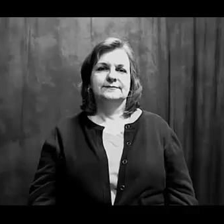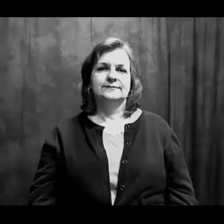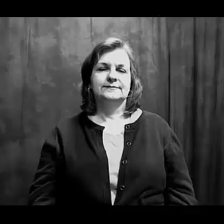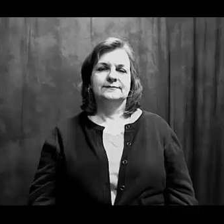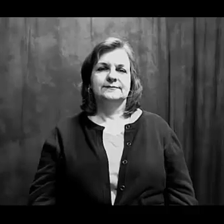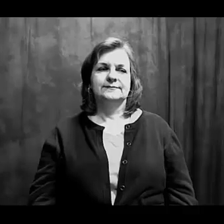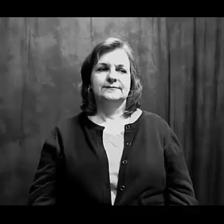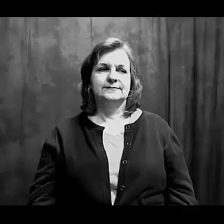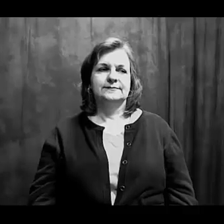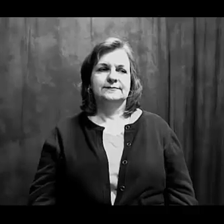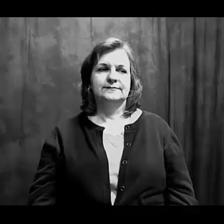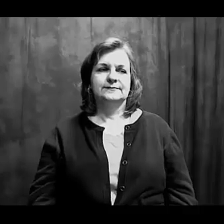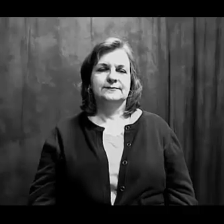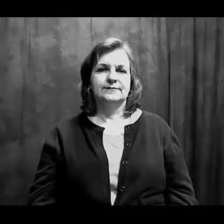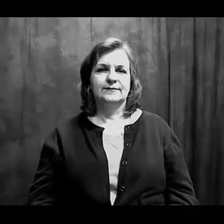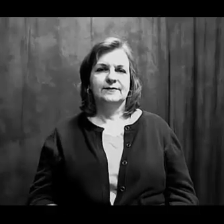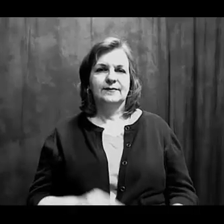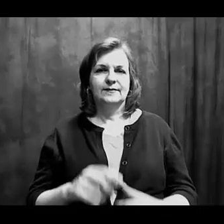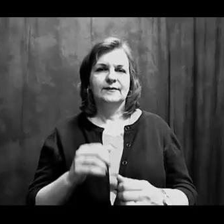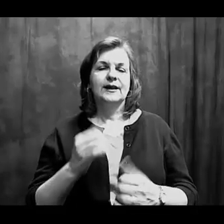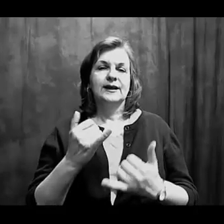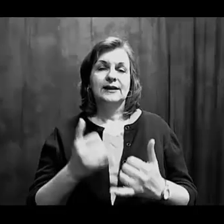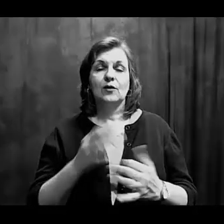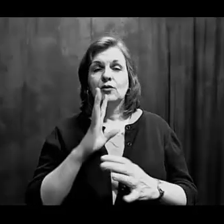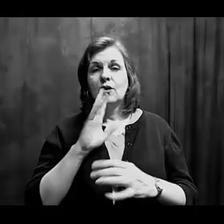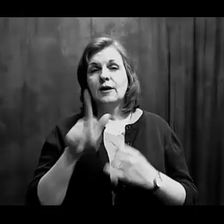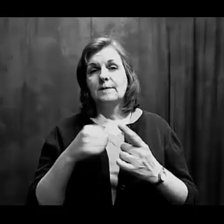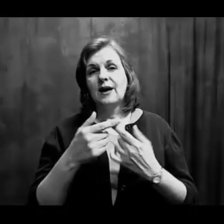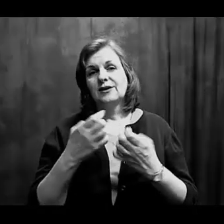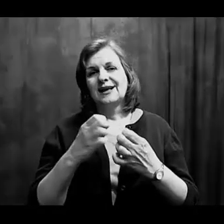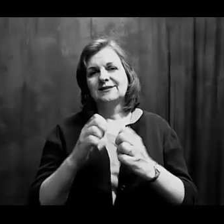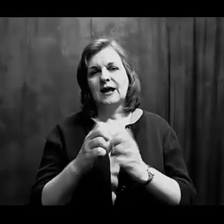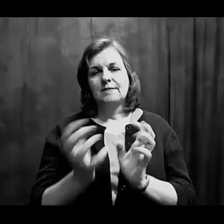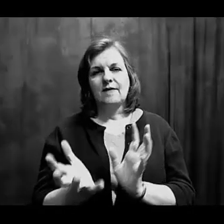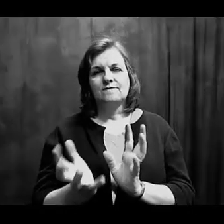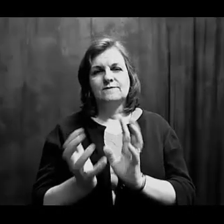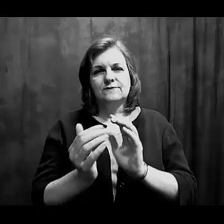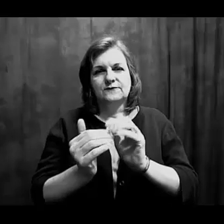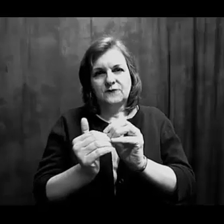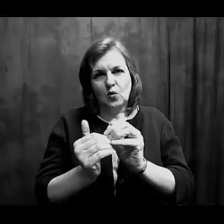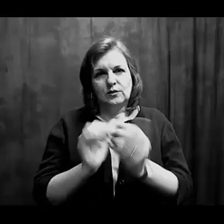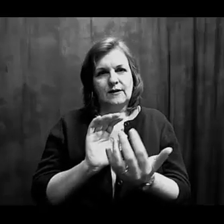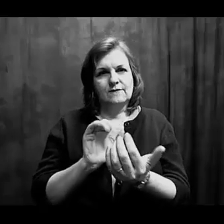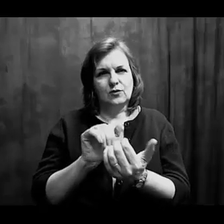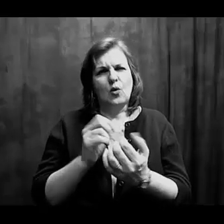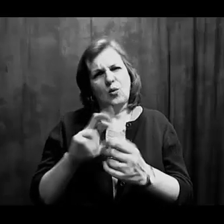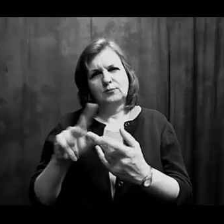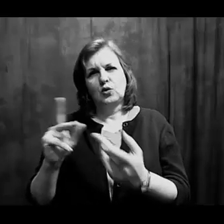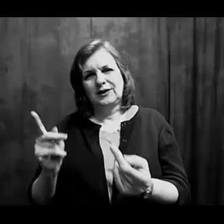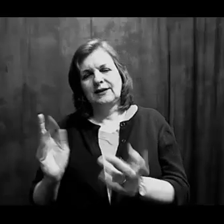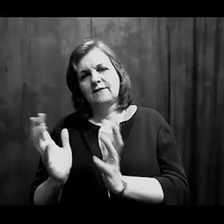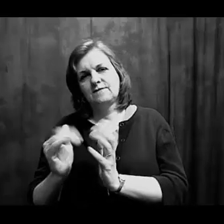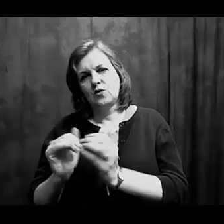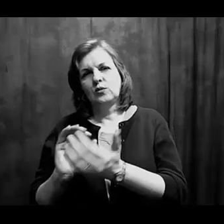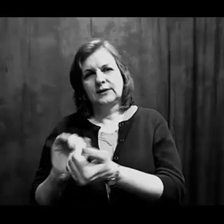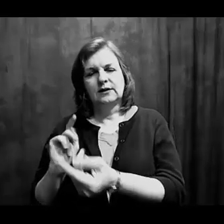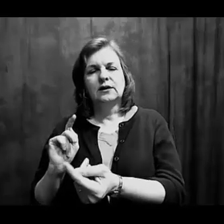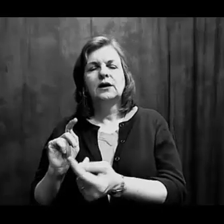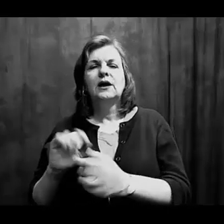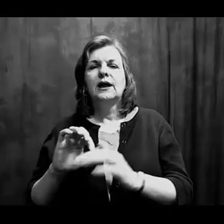looking a little more closeup we've talked about enzymes folding before and proteins folding before and how the hydrophilic parts